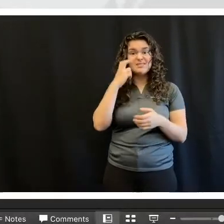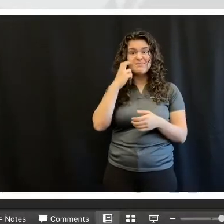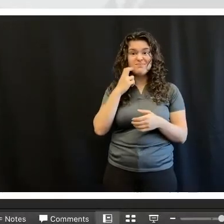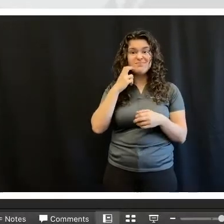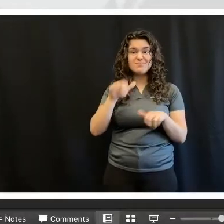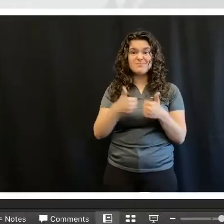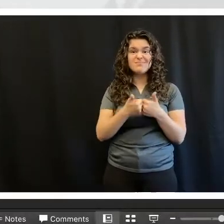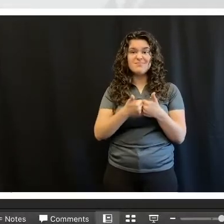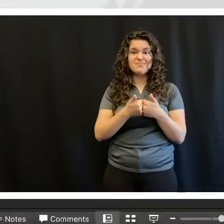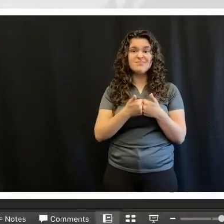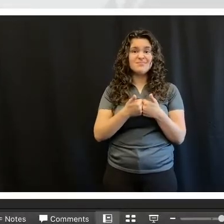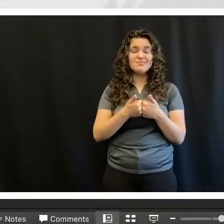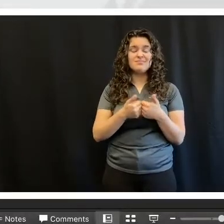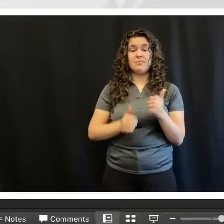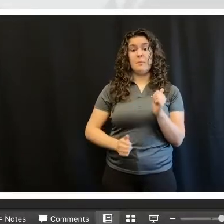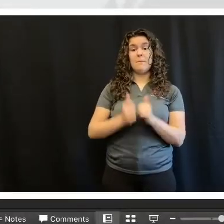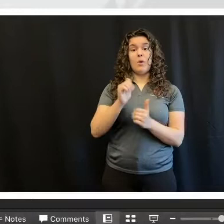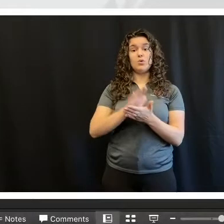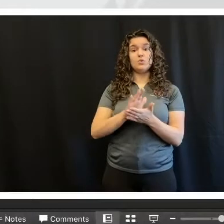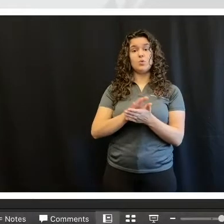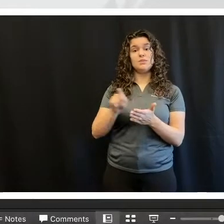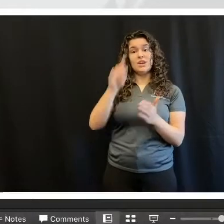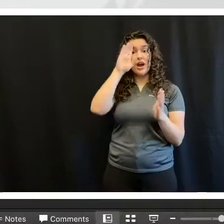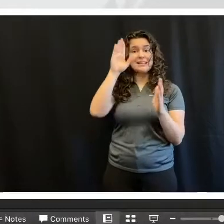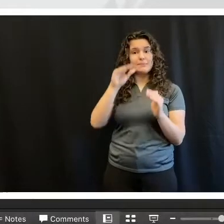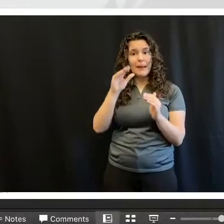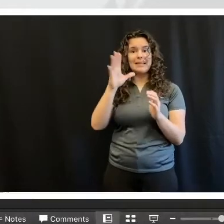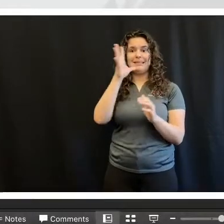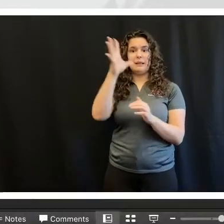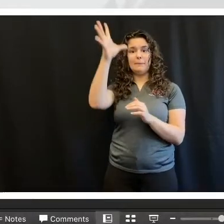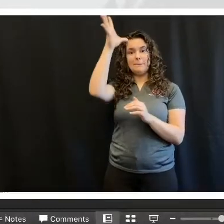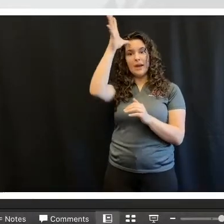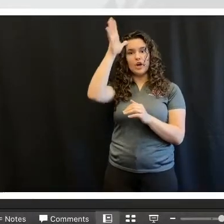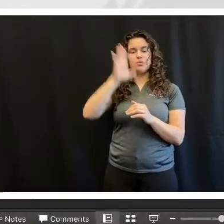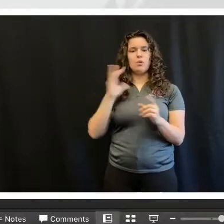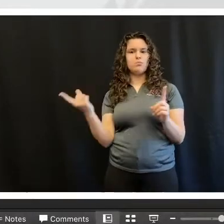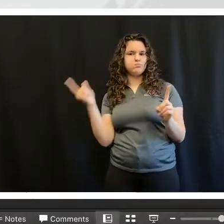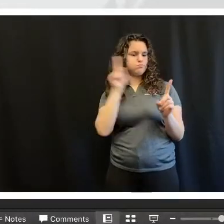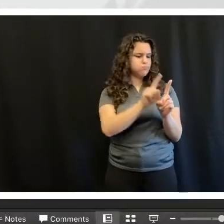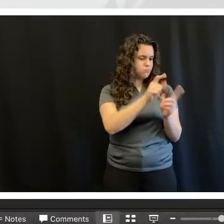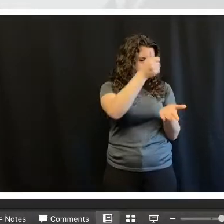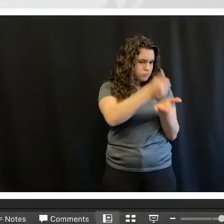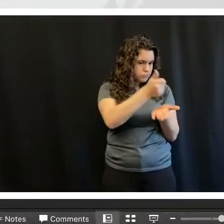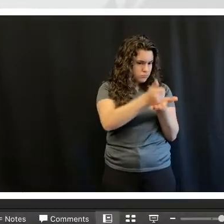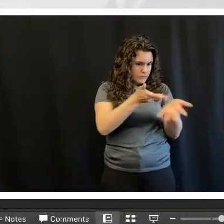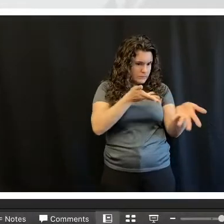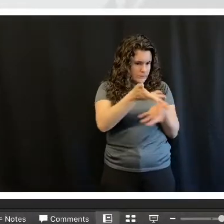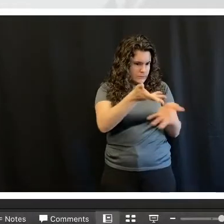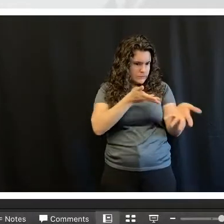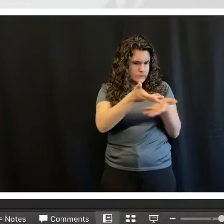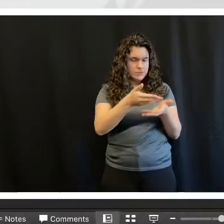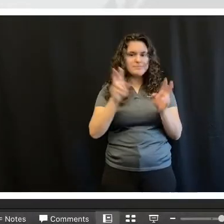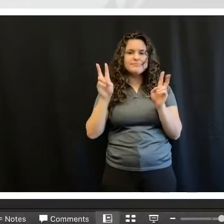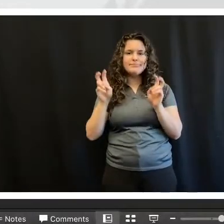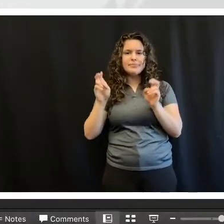Most schools are expecting that parents need to come in and step in and help with much of the classroom management the teachers used to do.